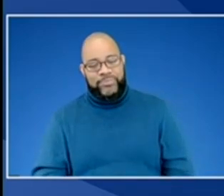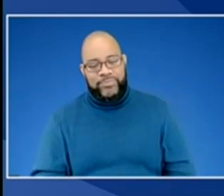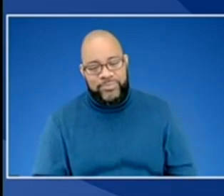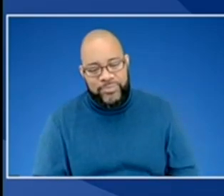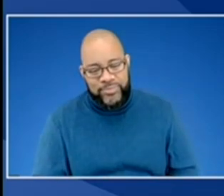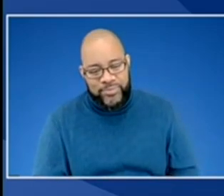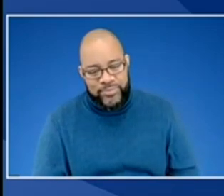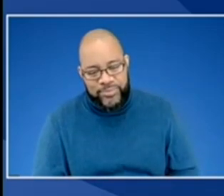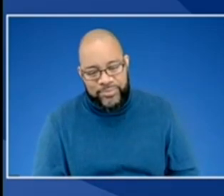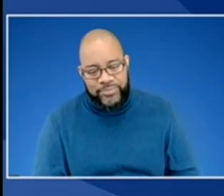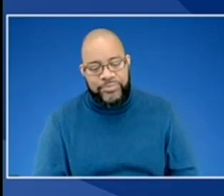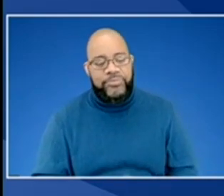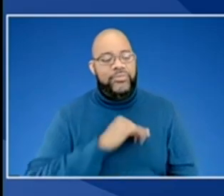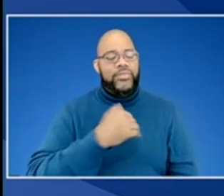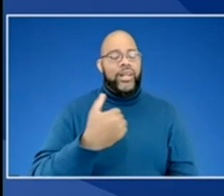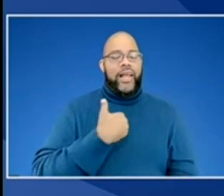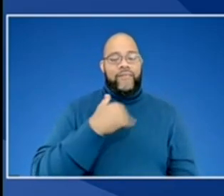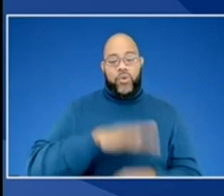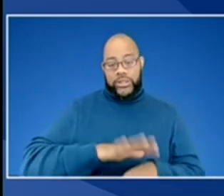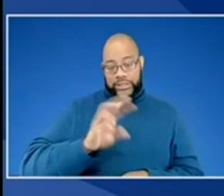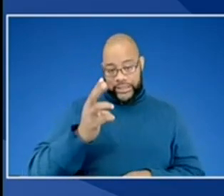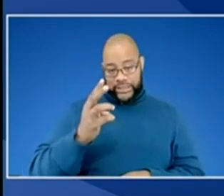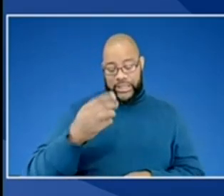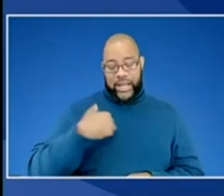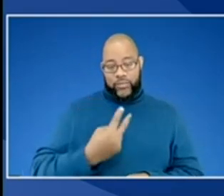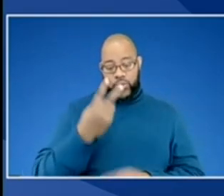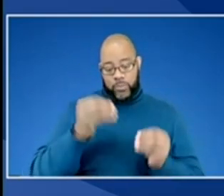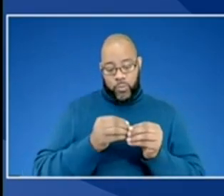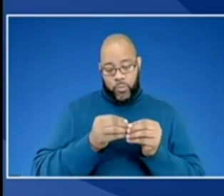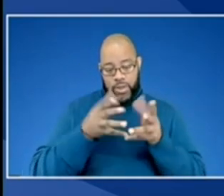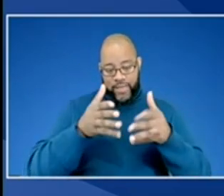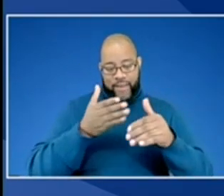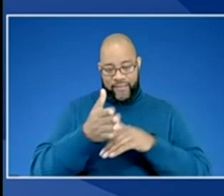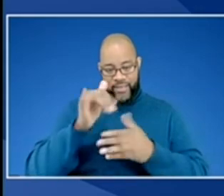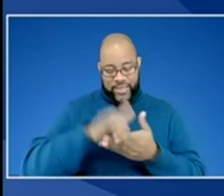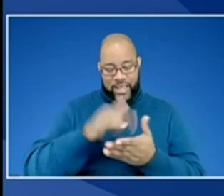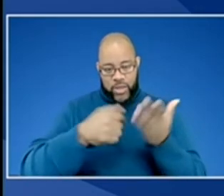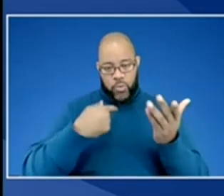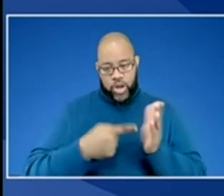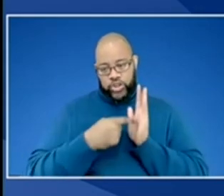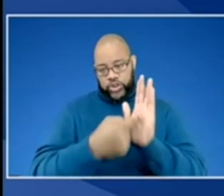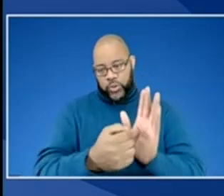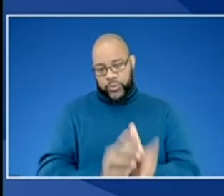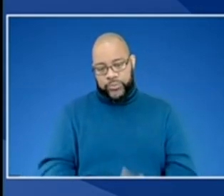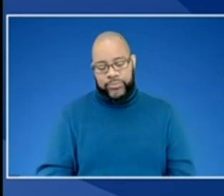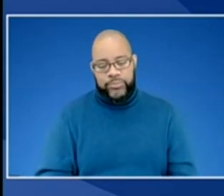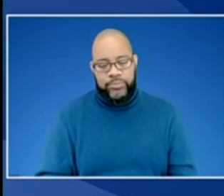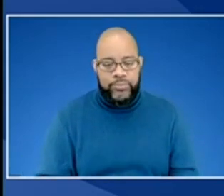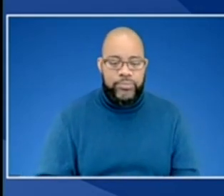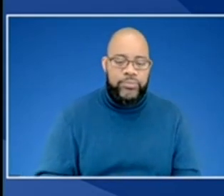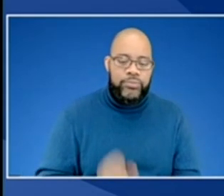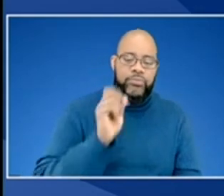I have us on six and we have two more to go after this. That's what I show. Okay. I appreciate that.